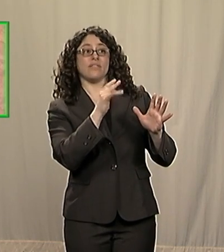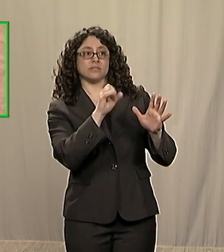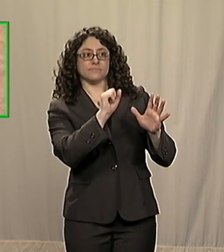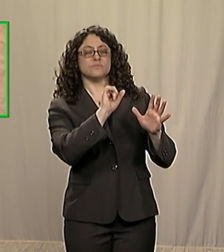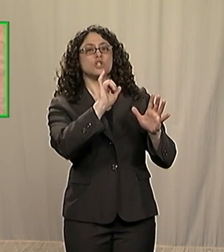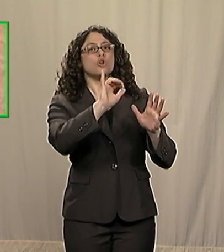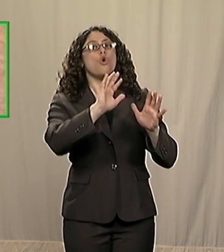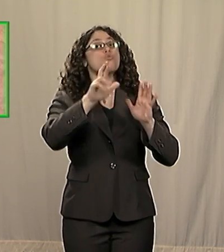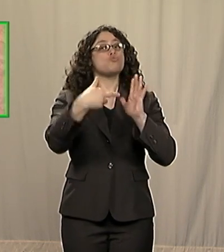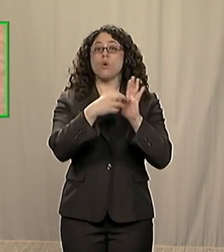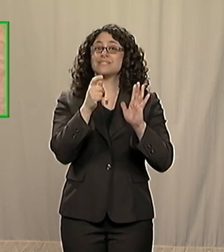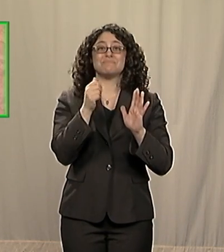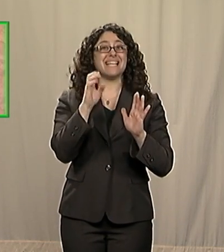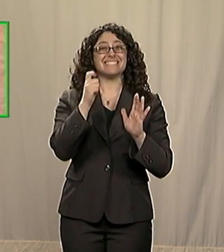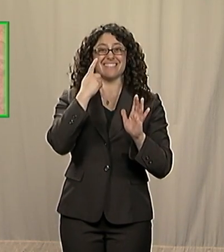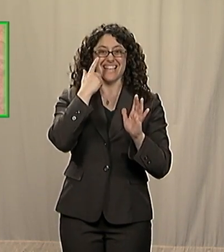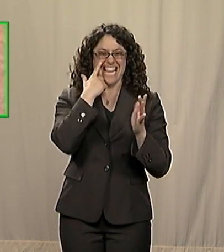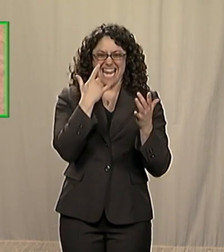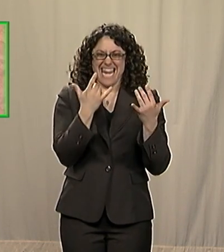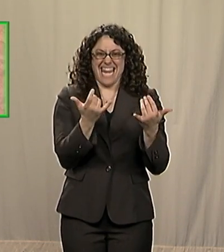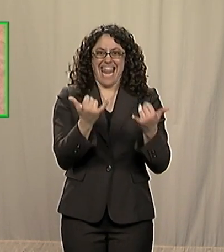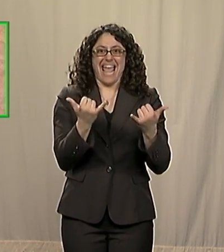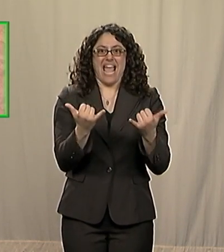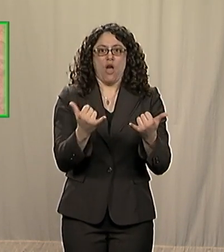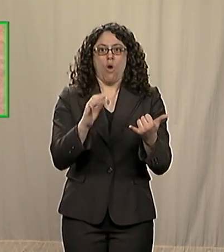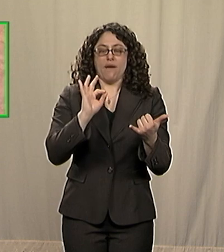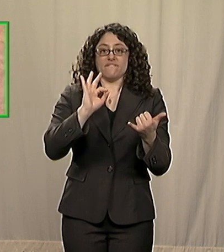in the U.K. looks like today.